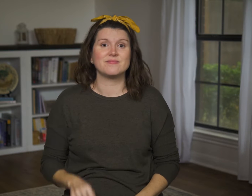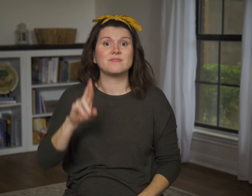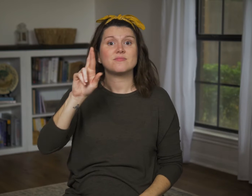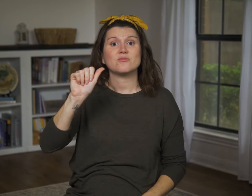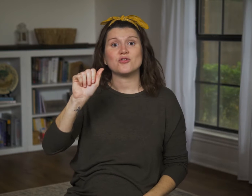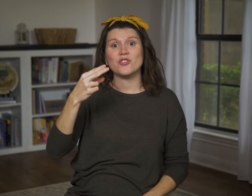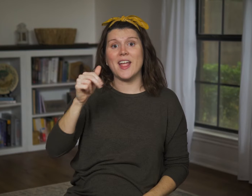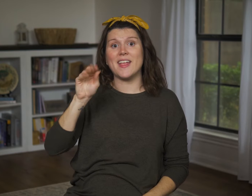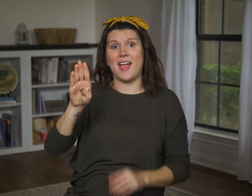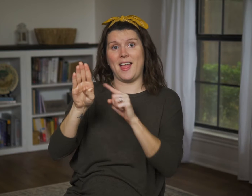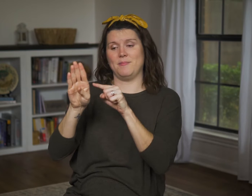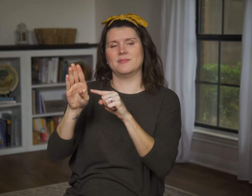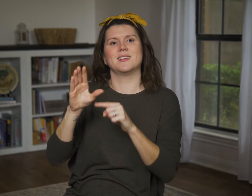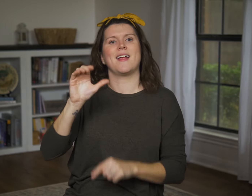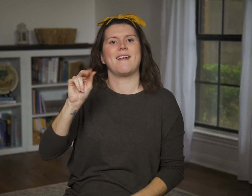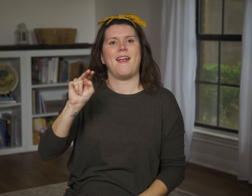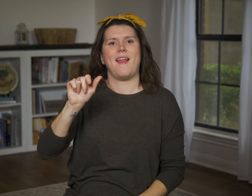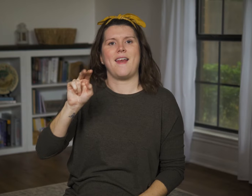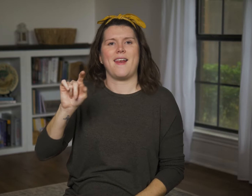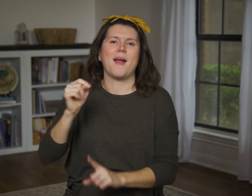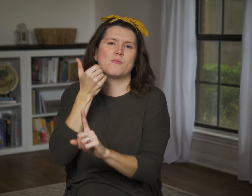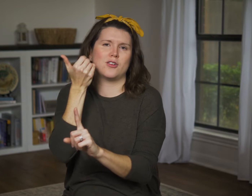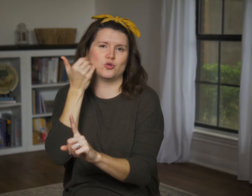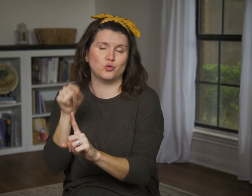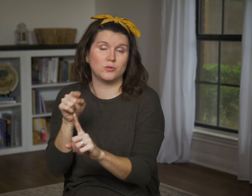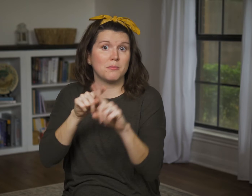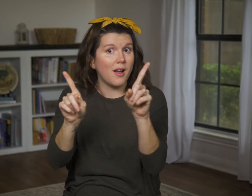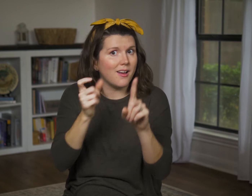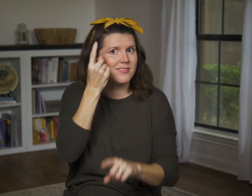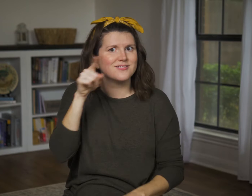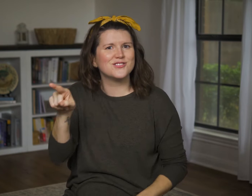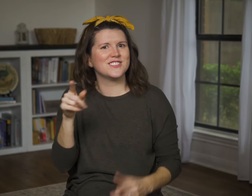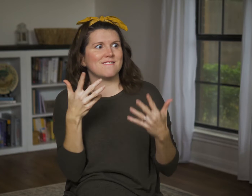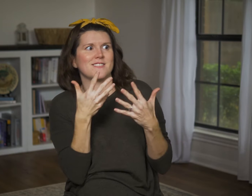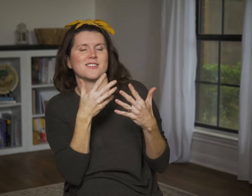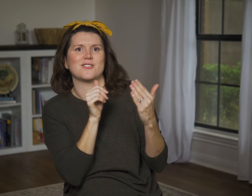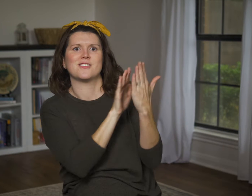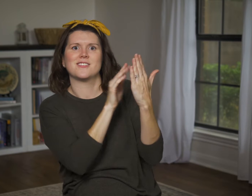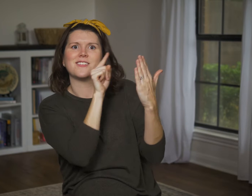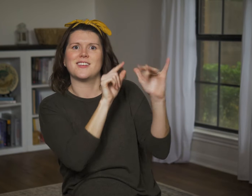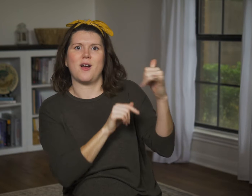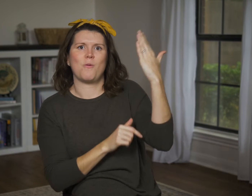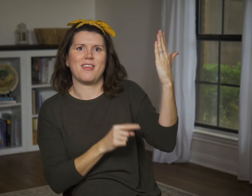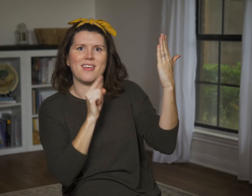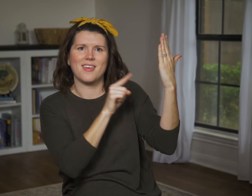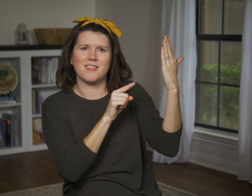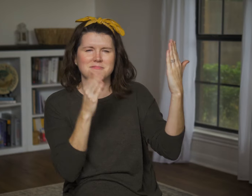Even though Rahab is a Canaanite prostitute, she fears YHWH.